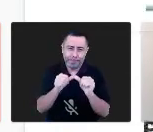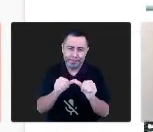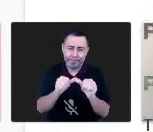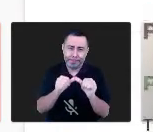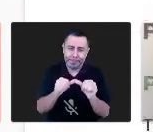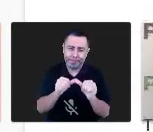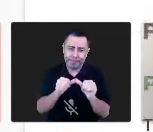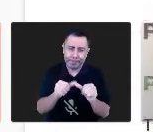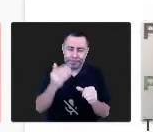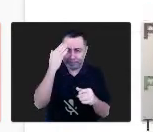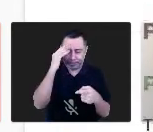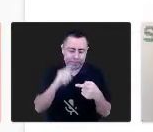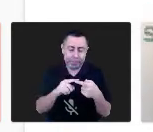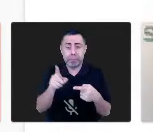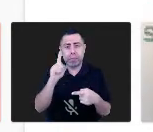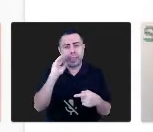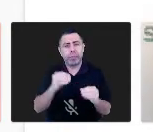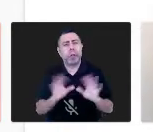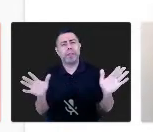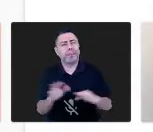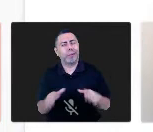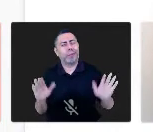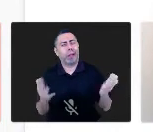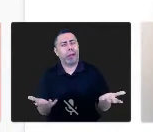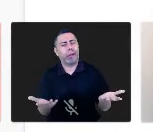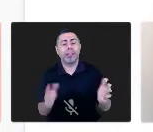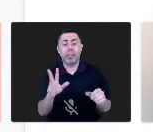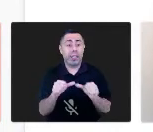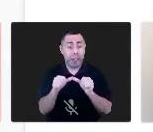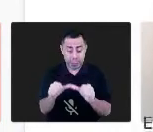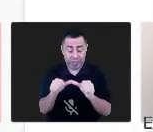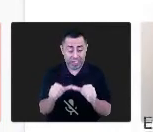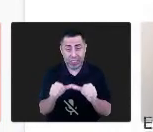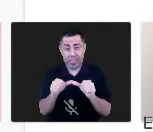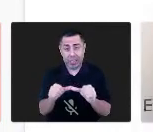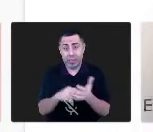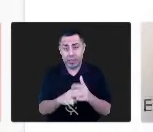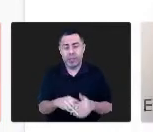so what is perseverance right the first thing is is pacing yourself this is a marathon not a sprint